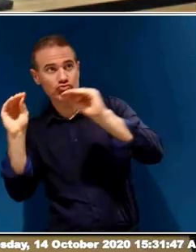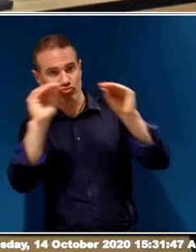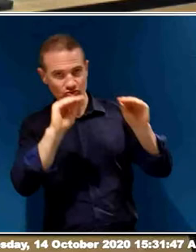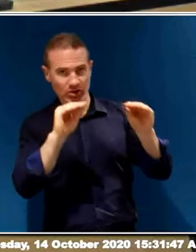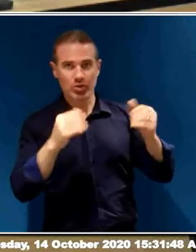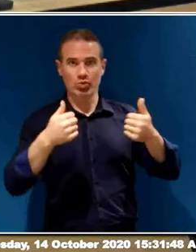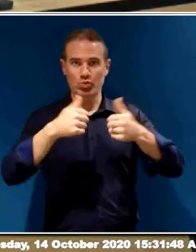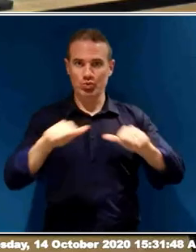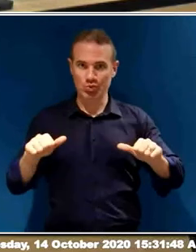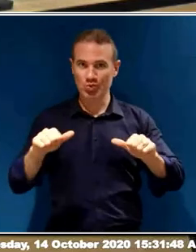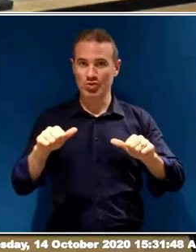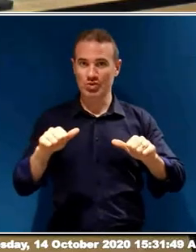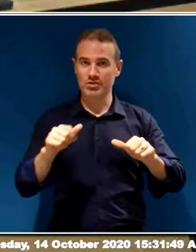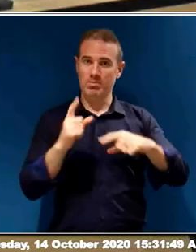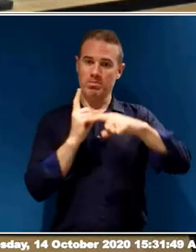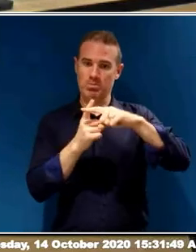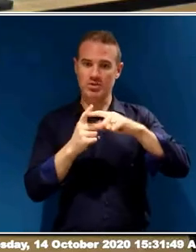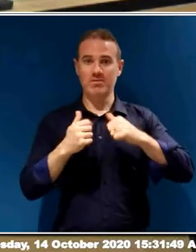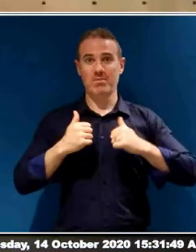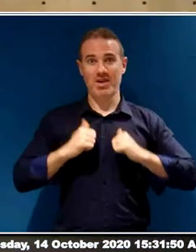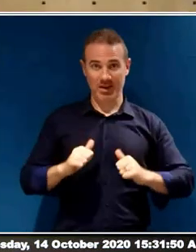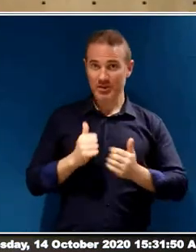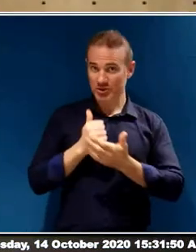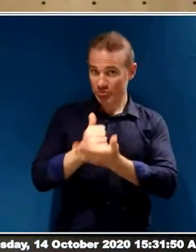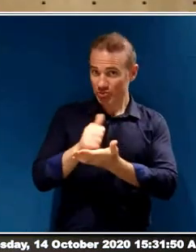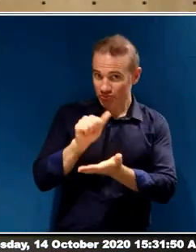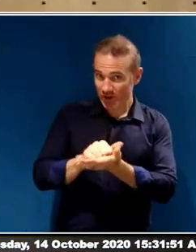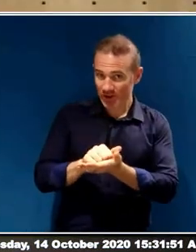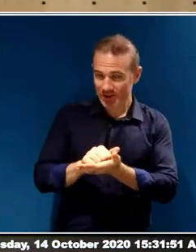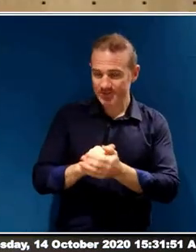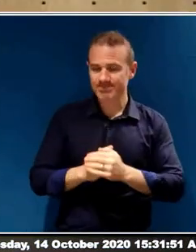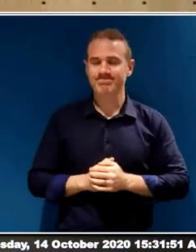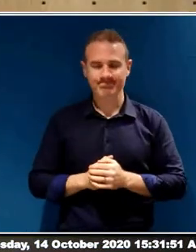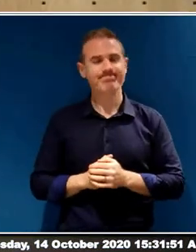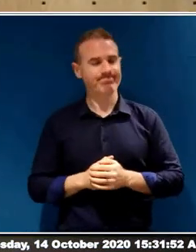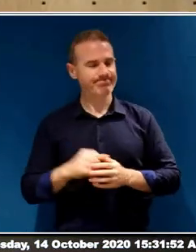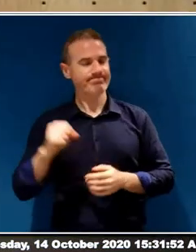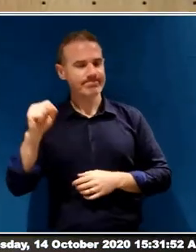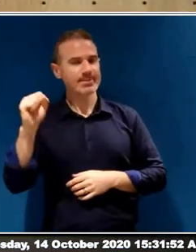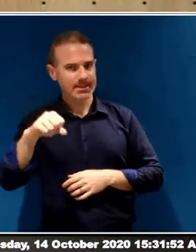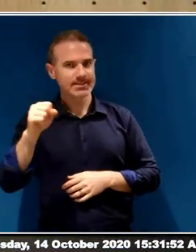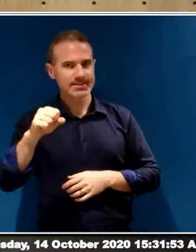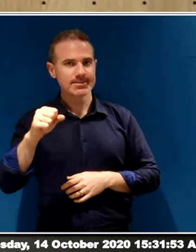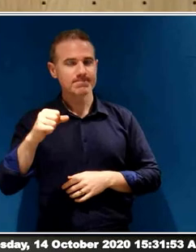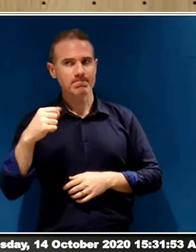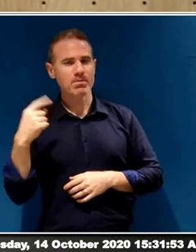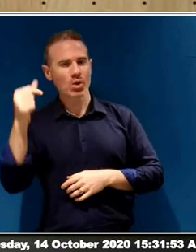So we know that that represents about, 3,000 schools and the numbers